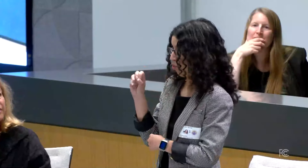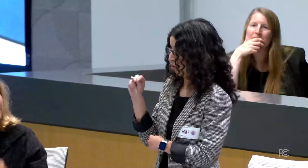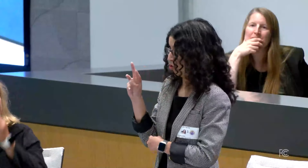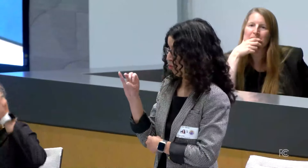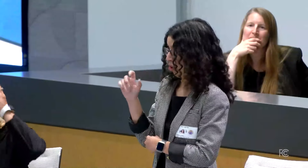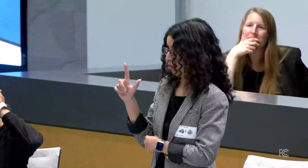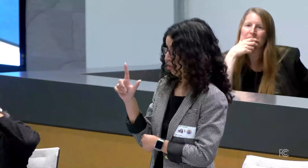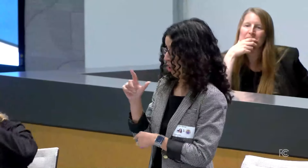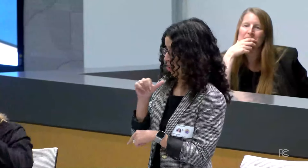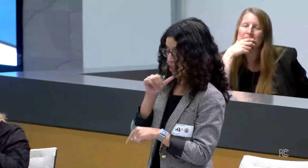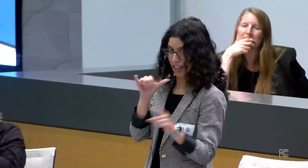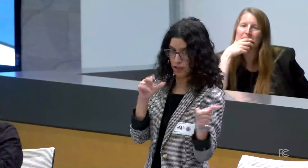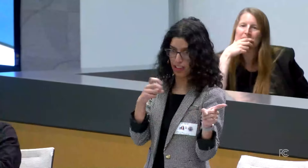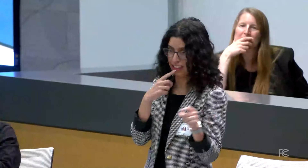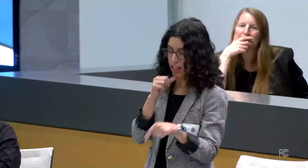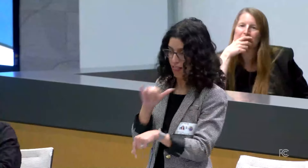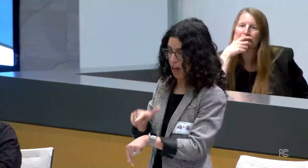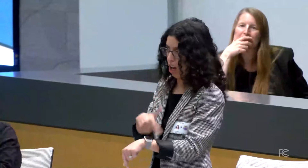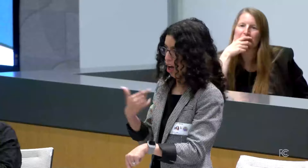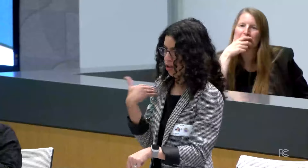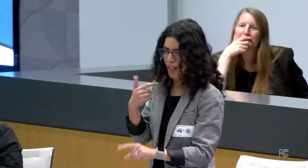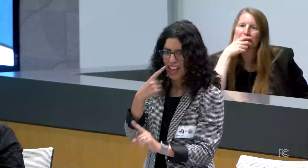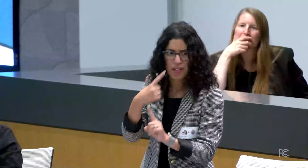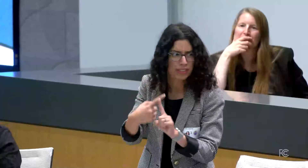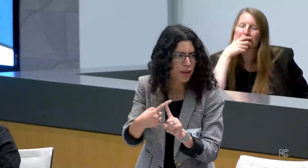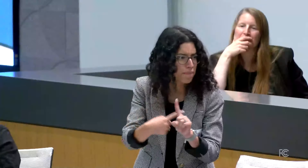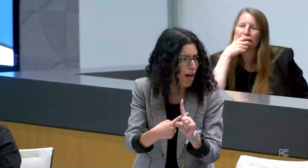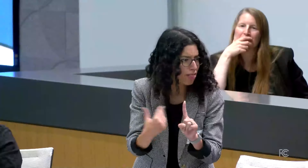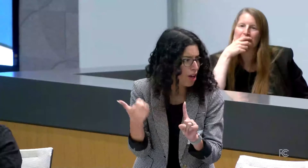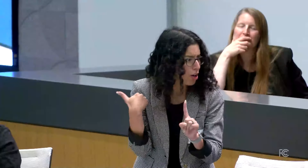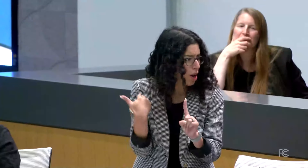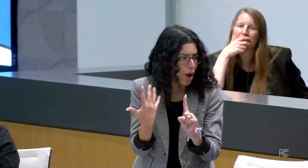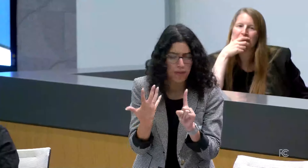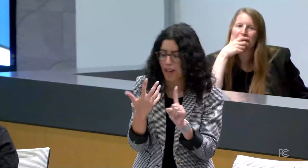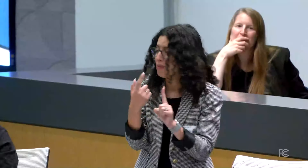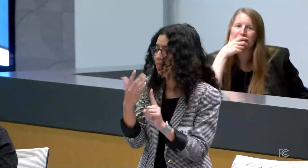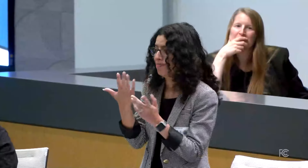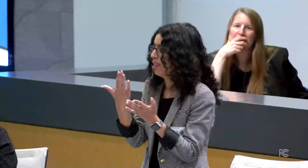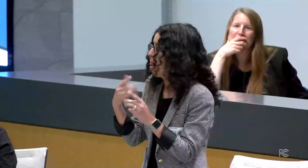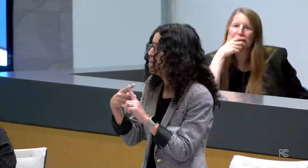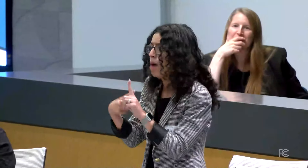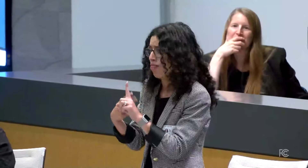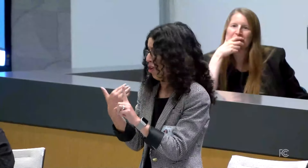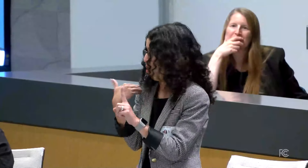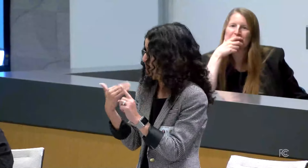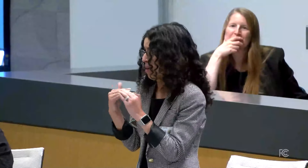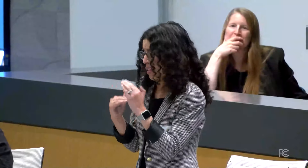YES. THE THREE OF US, PRESIDENT